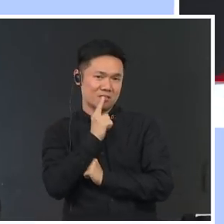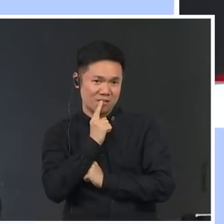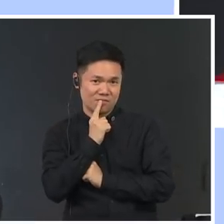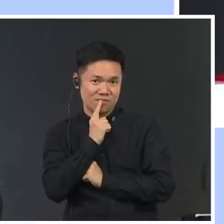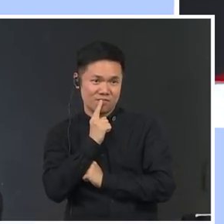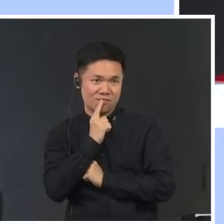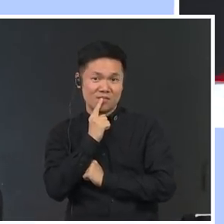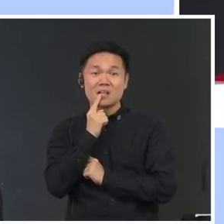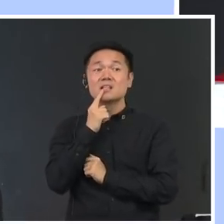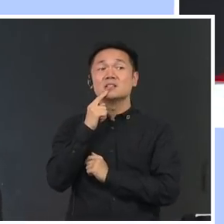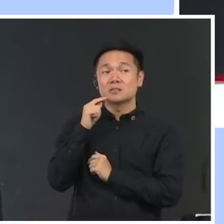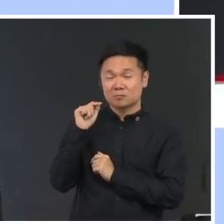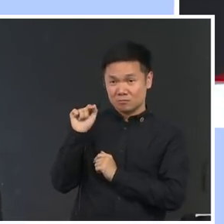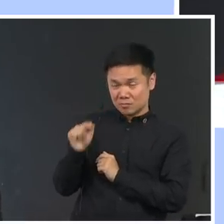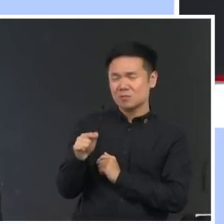pain she has felt and when the daughter